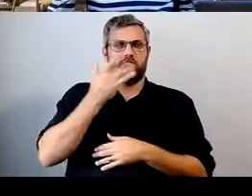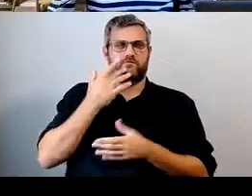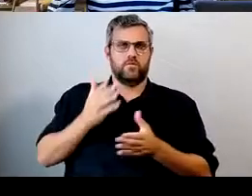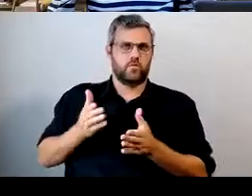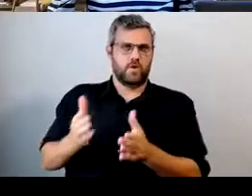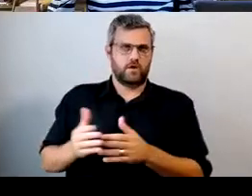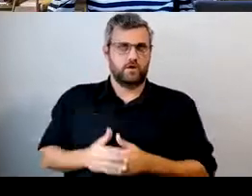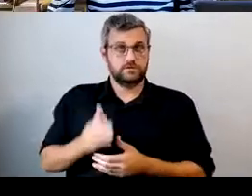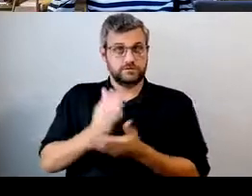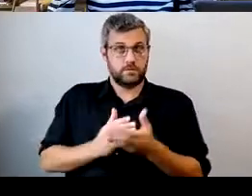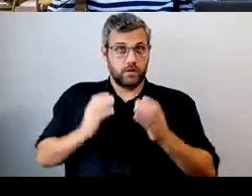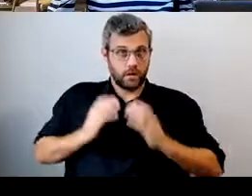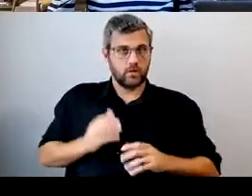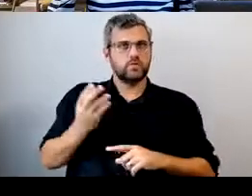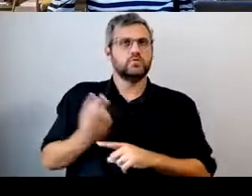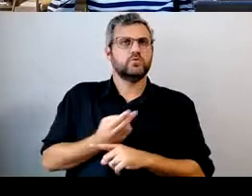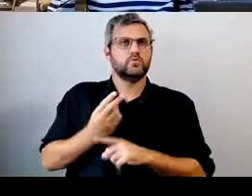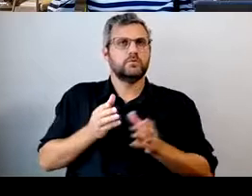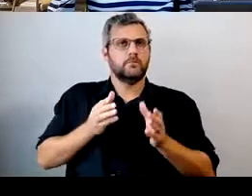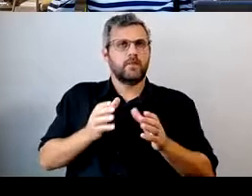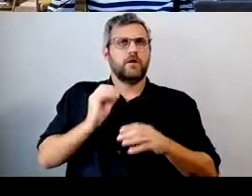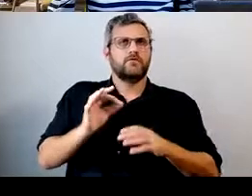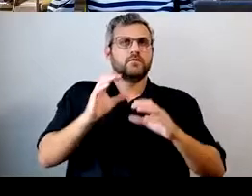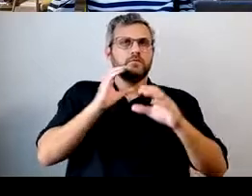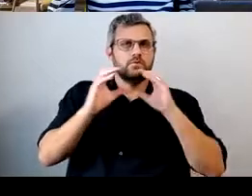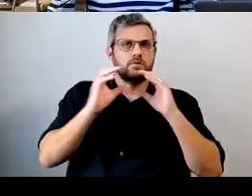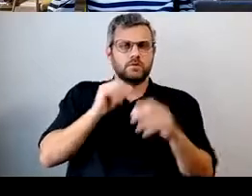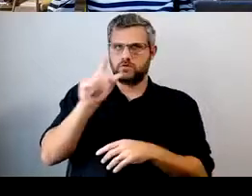Some clients will use methods of communication. Other than speaking,